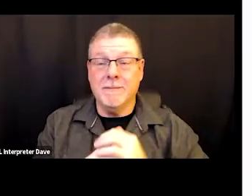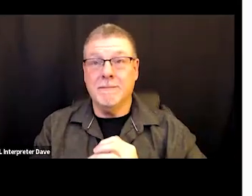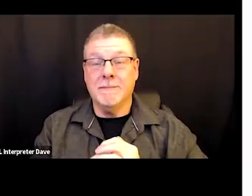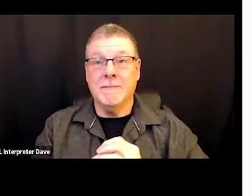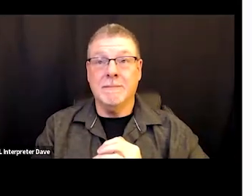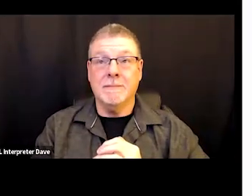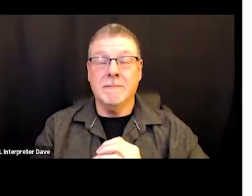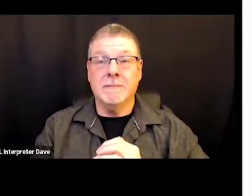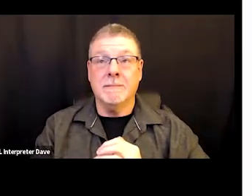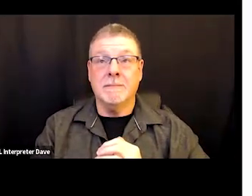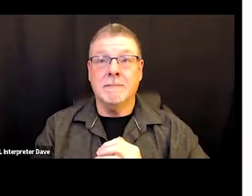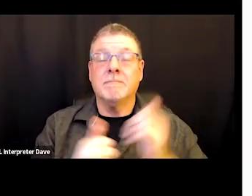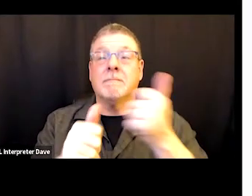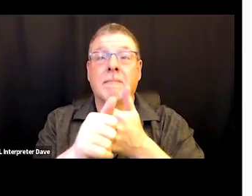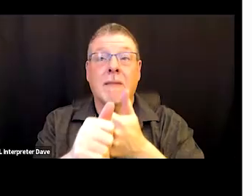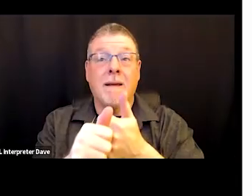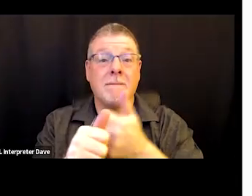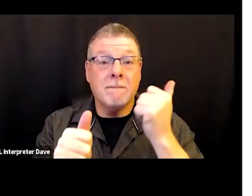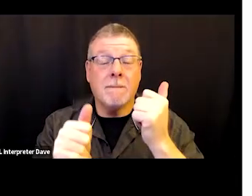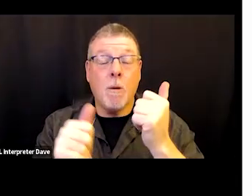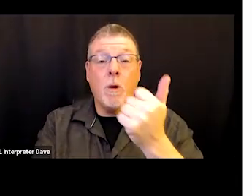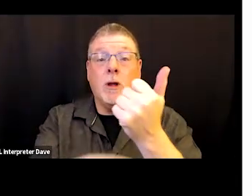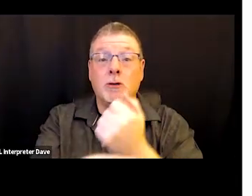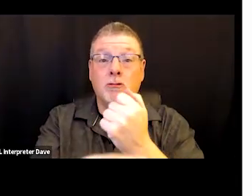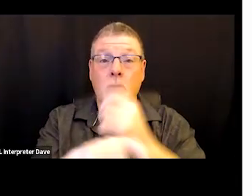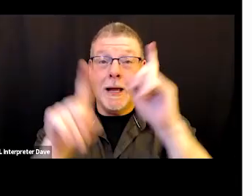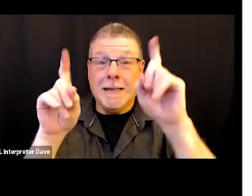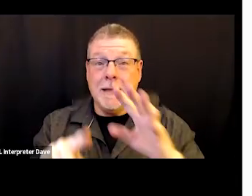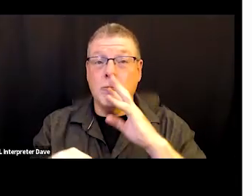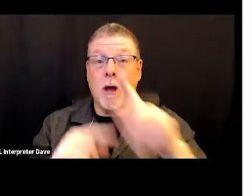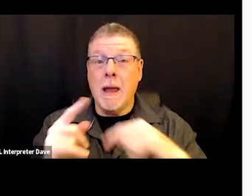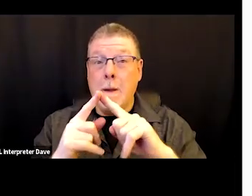Avoidance of a drug test might be less about evasion